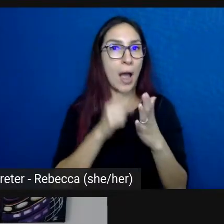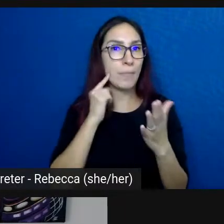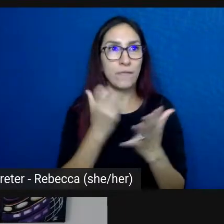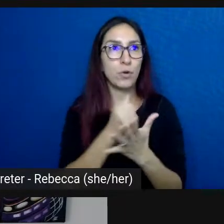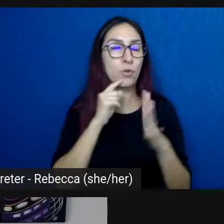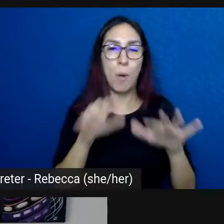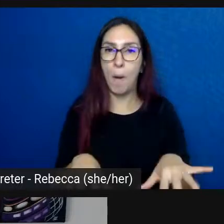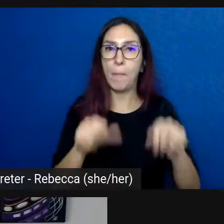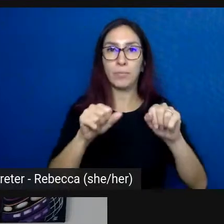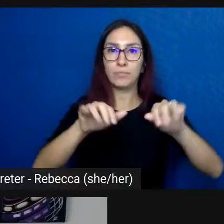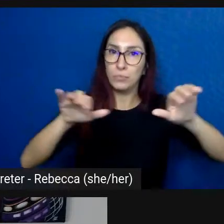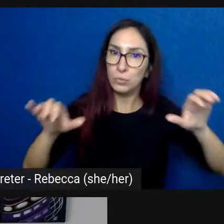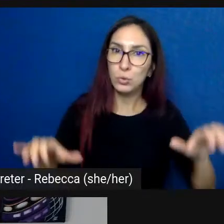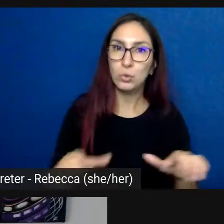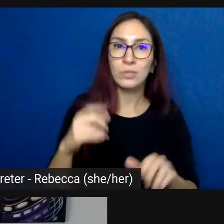and how long the action